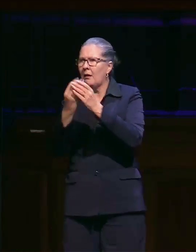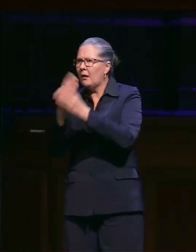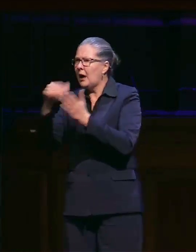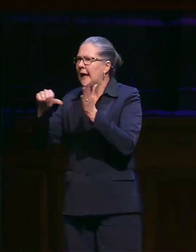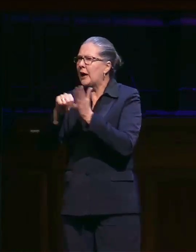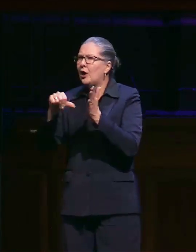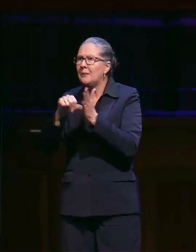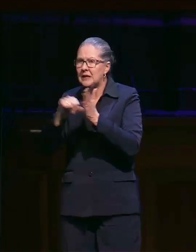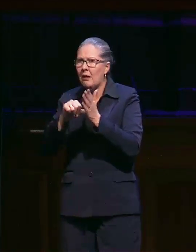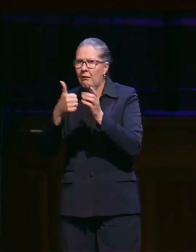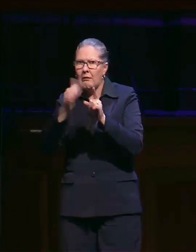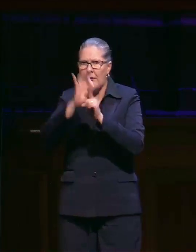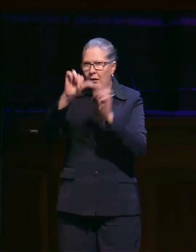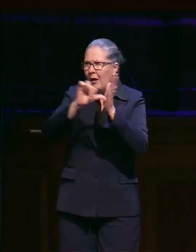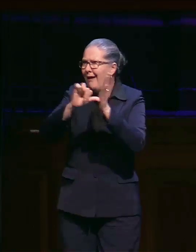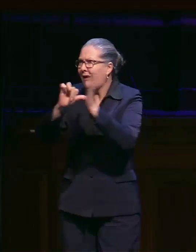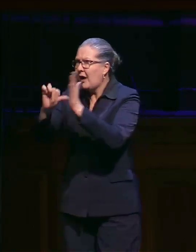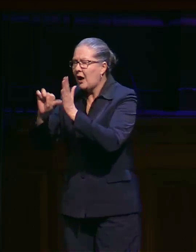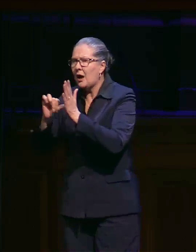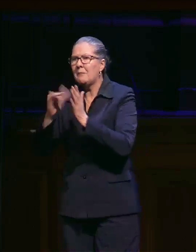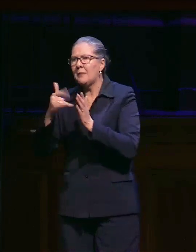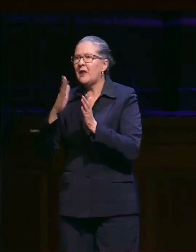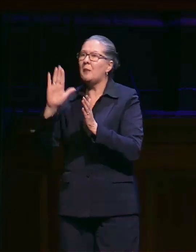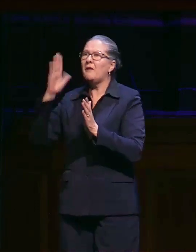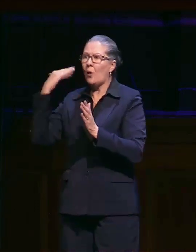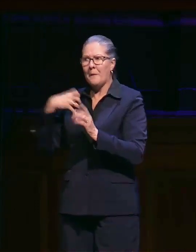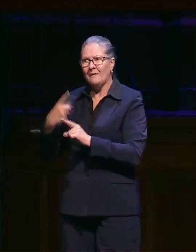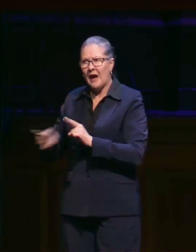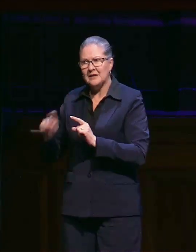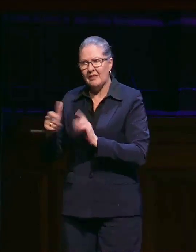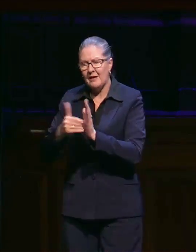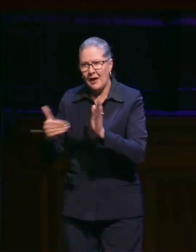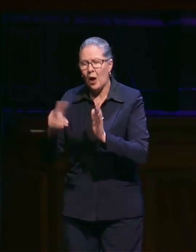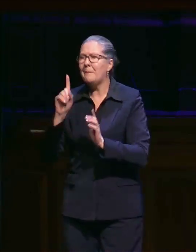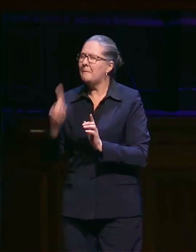Terms if not as quickly as they once did they have to often fail to see the